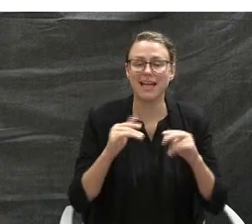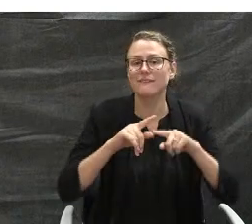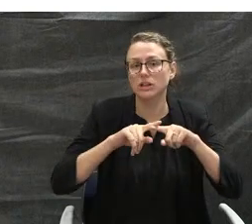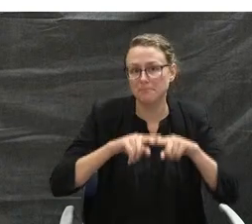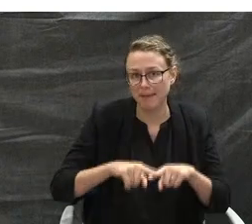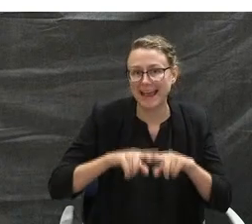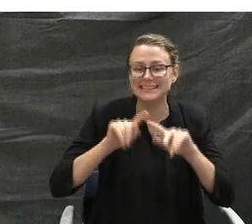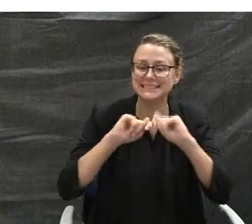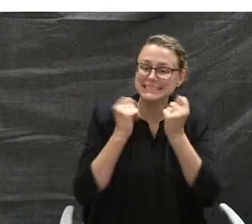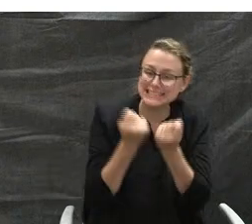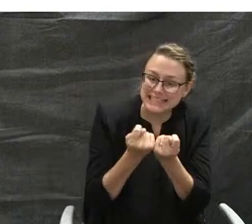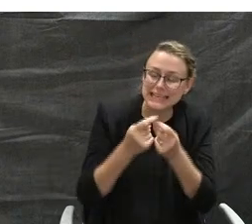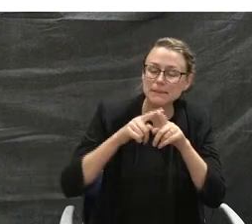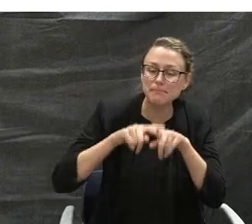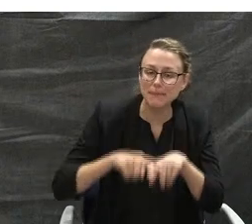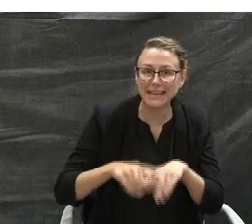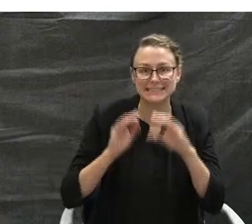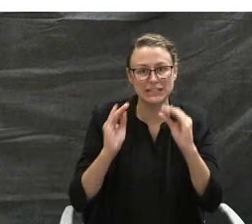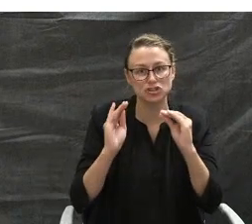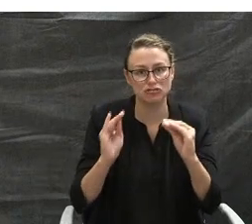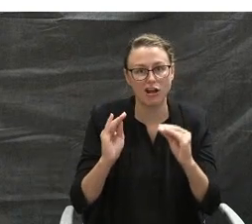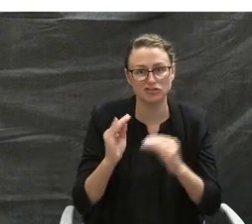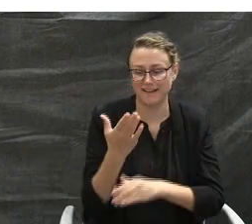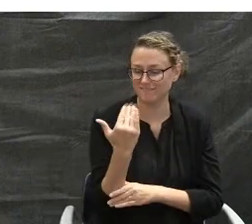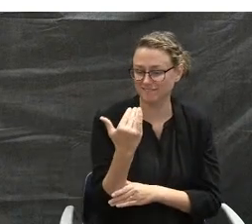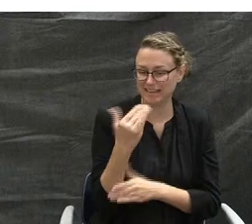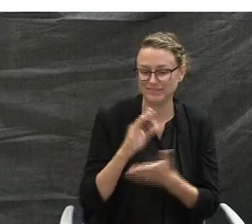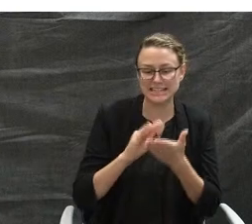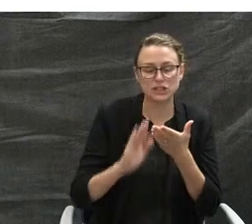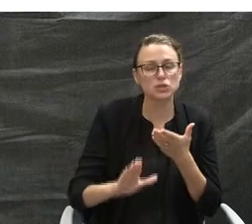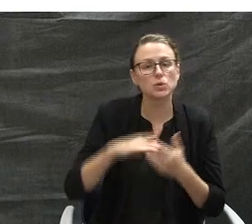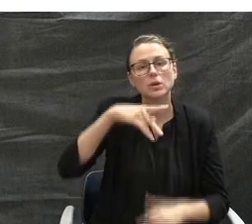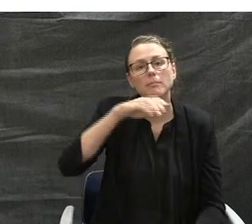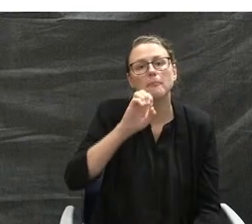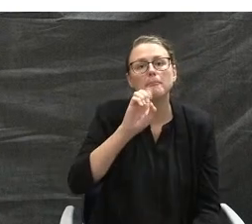instruction for the 15 student pods in all languages and then